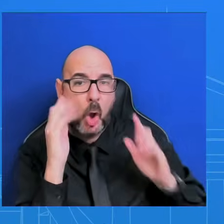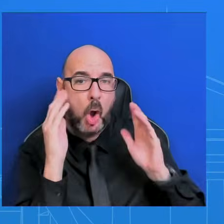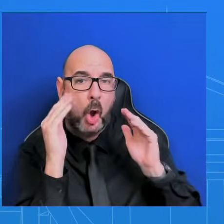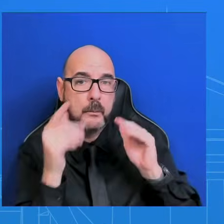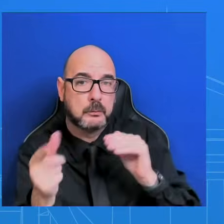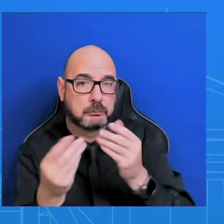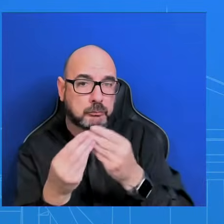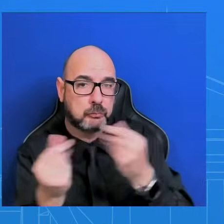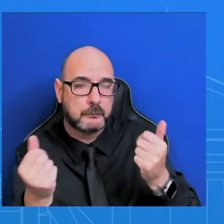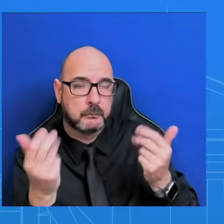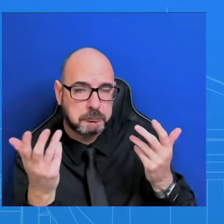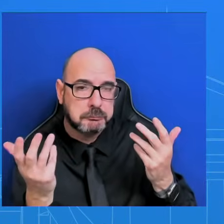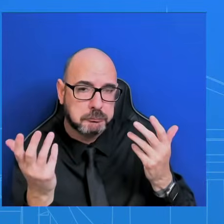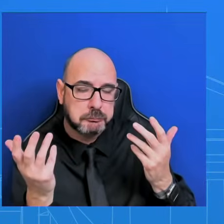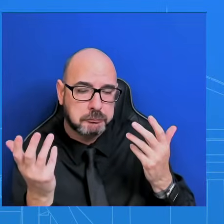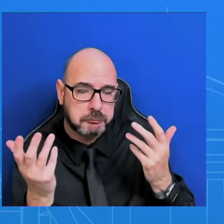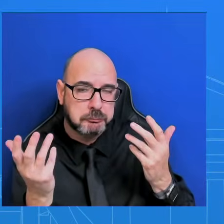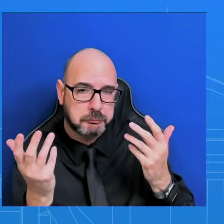with the Israeli government on --